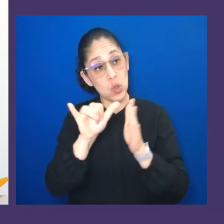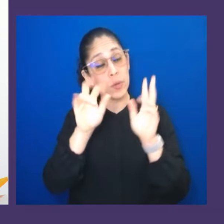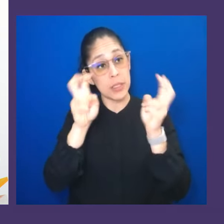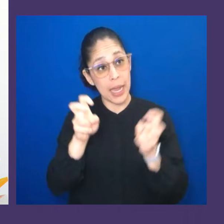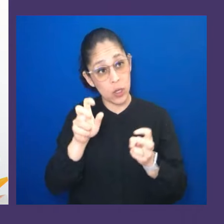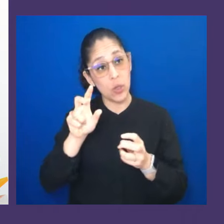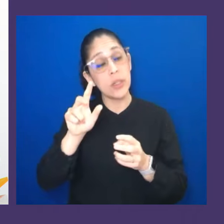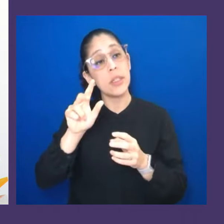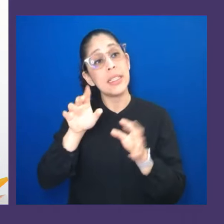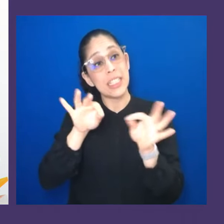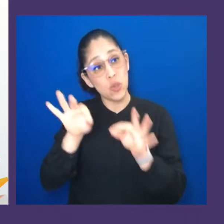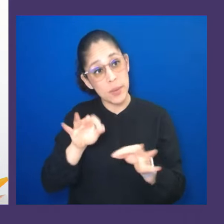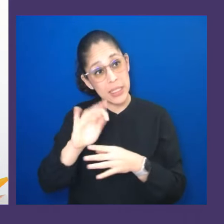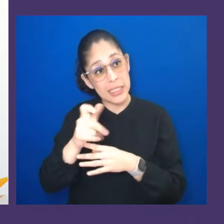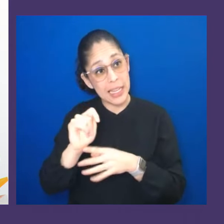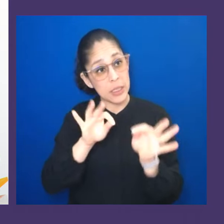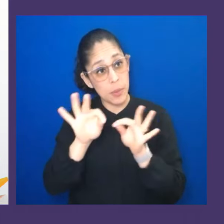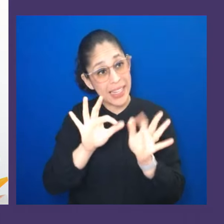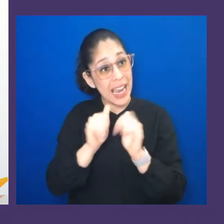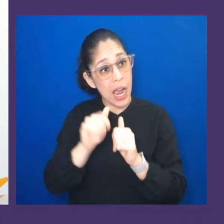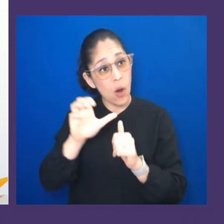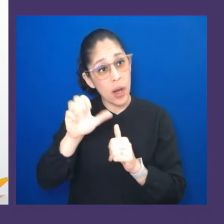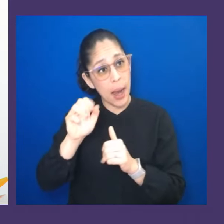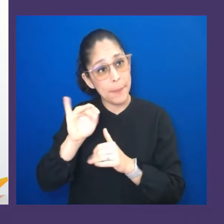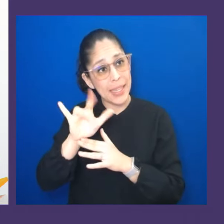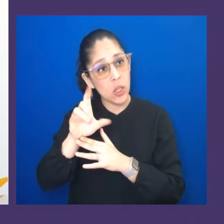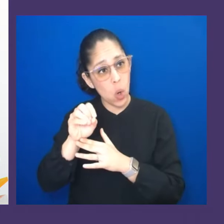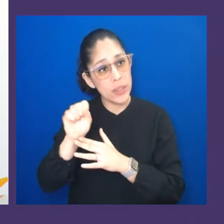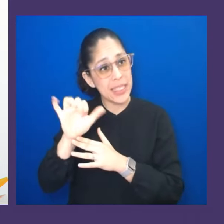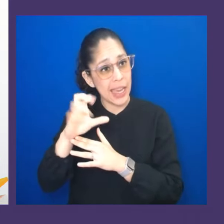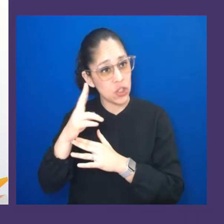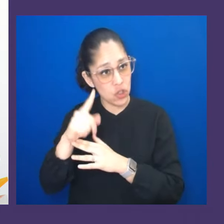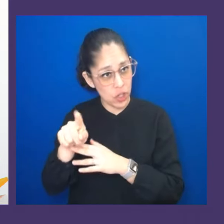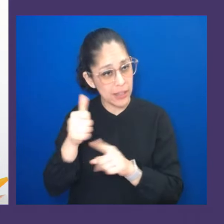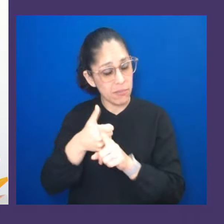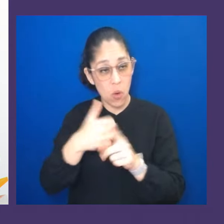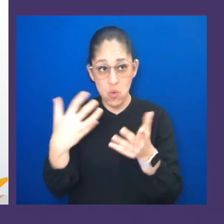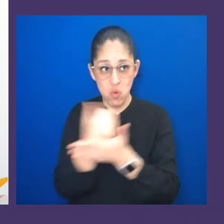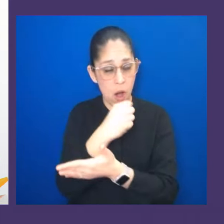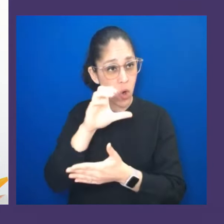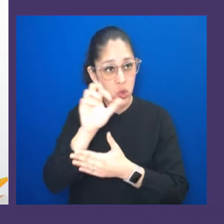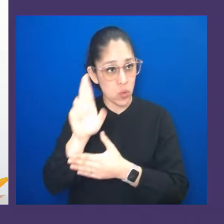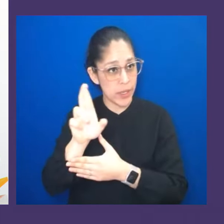Camilo Sanchez won the Costa Rica open downhill 2024.